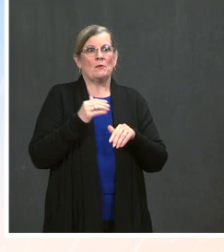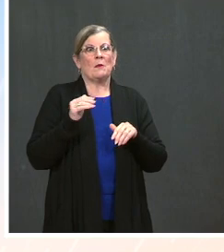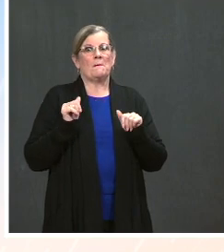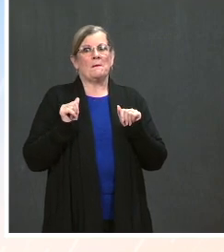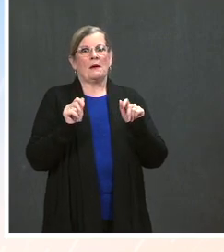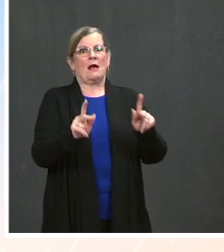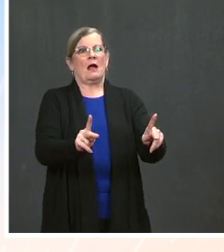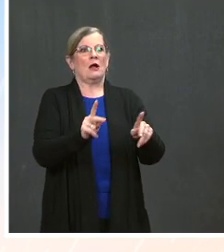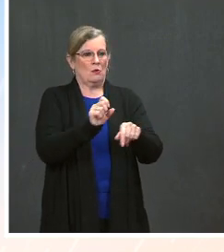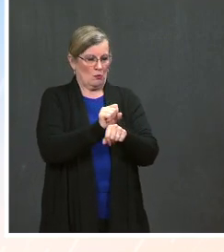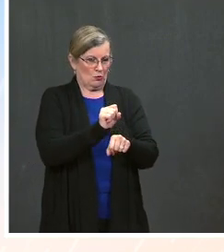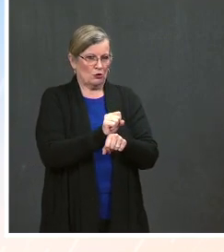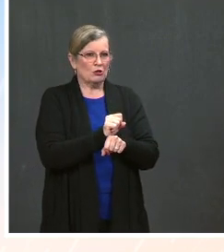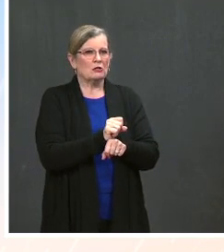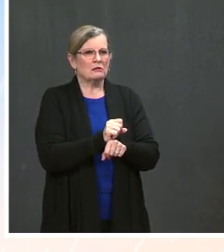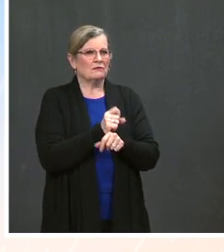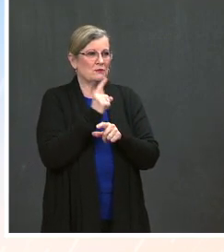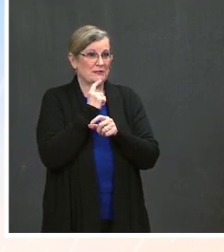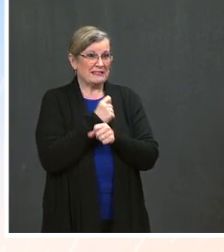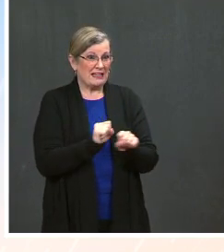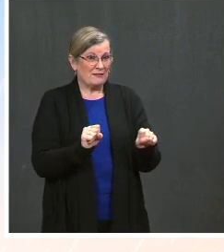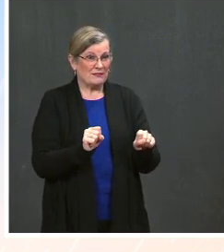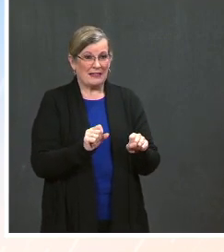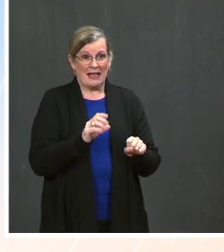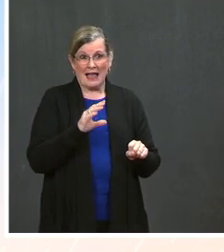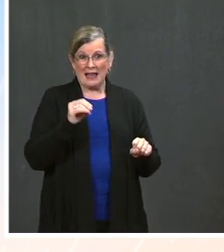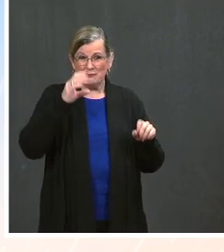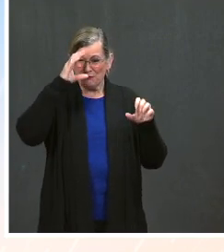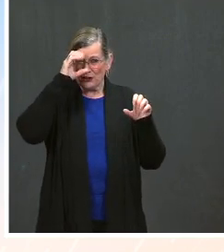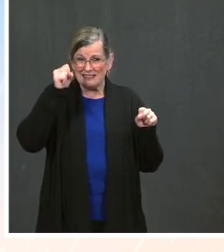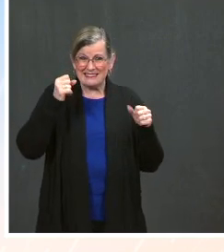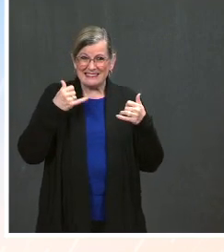The President stressed today: Wear a mask. Wash your hands with soap and warm water.